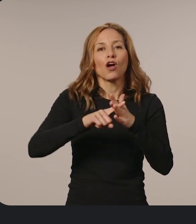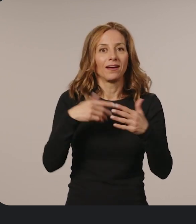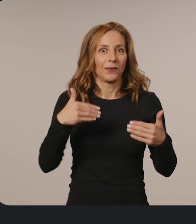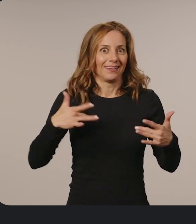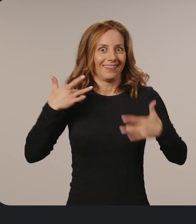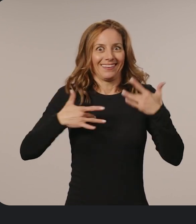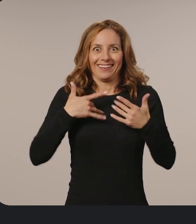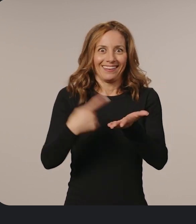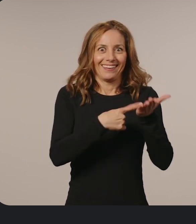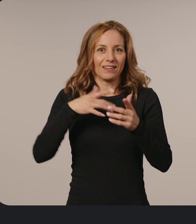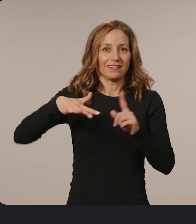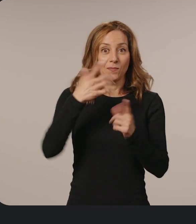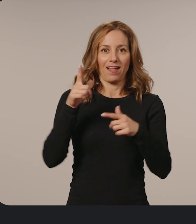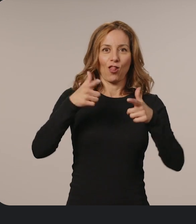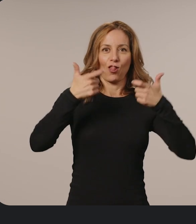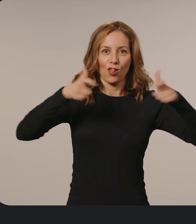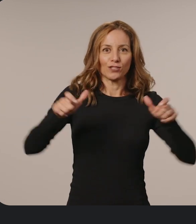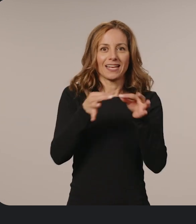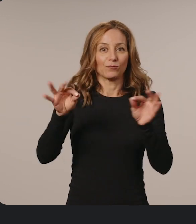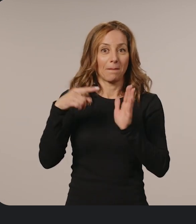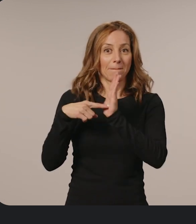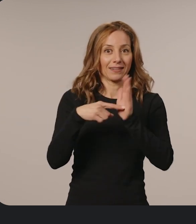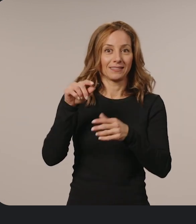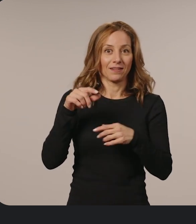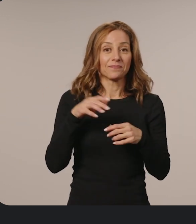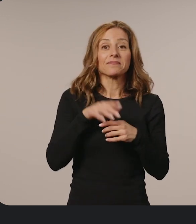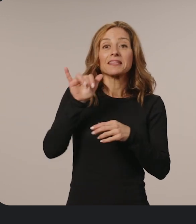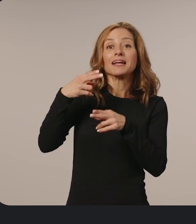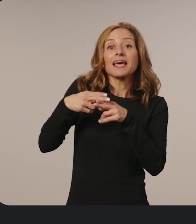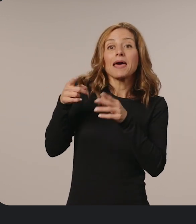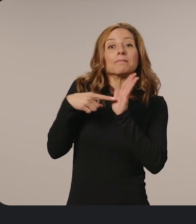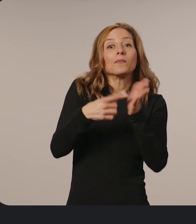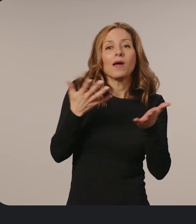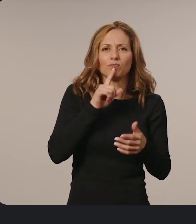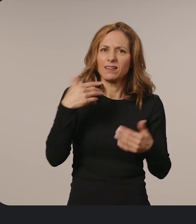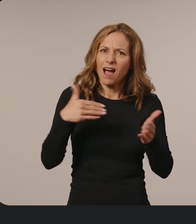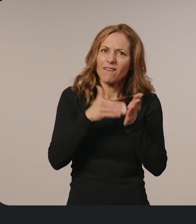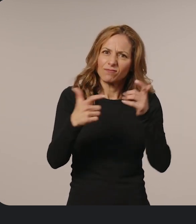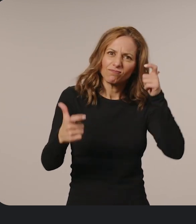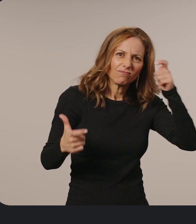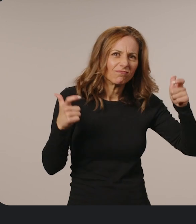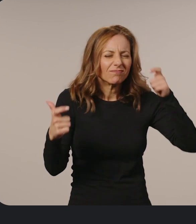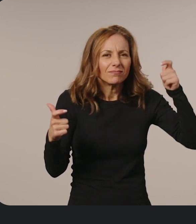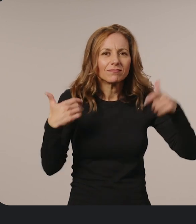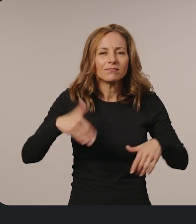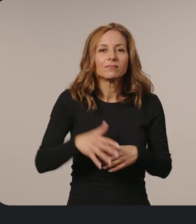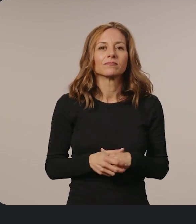And as their name suggests, they are large, often huge. These cutting edge AI models are also more complex